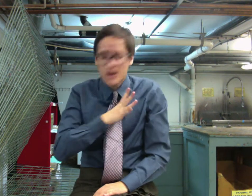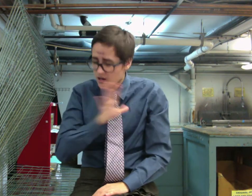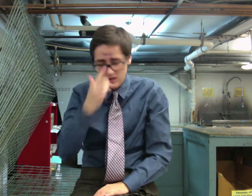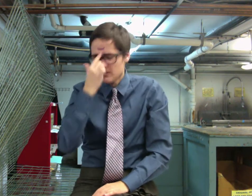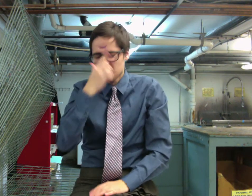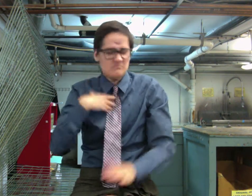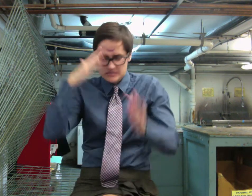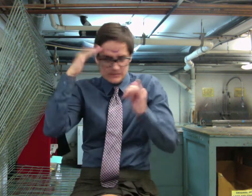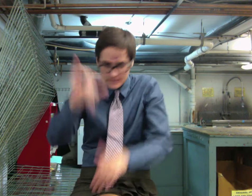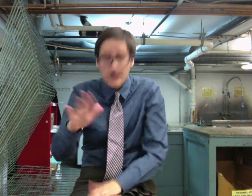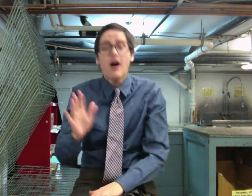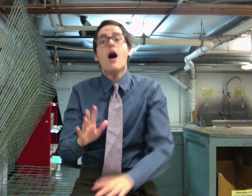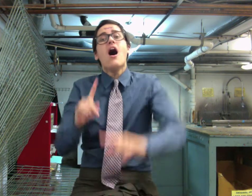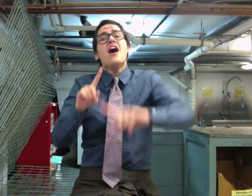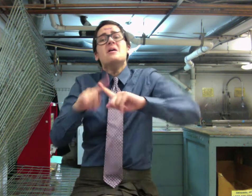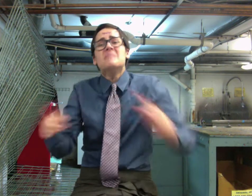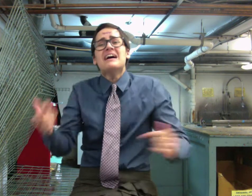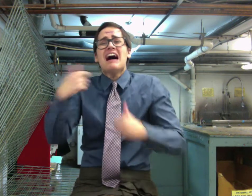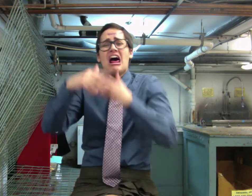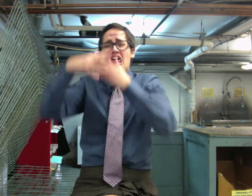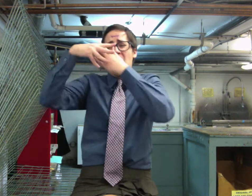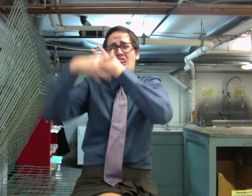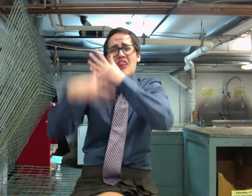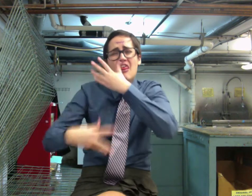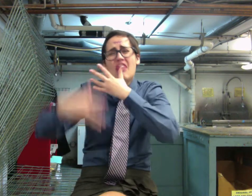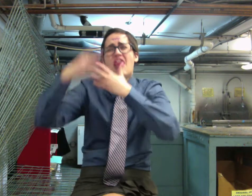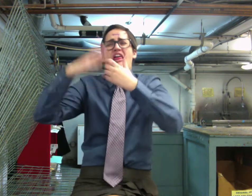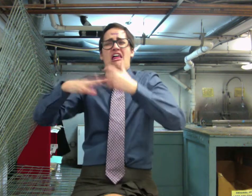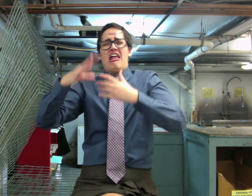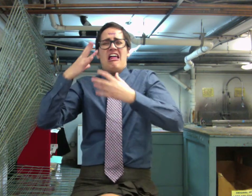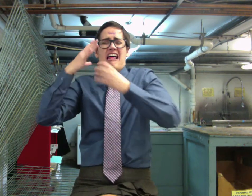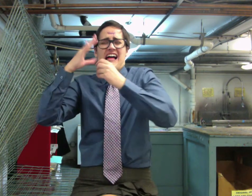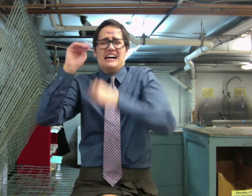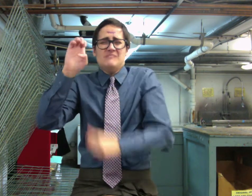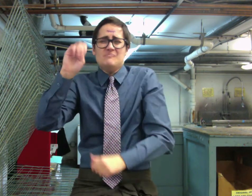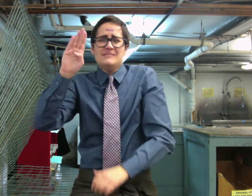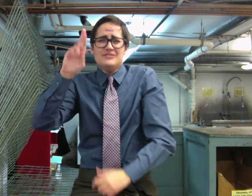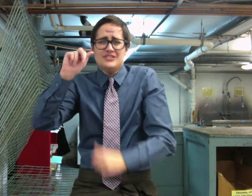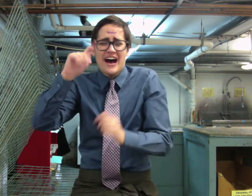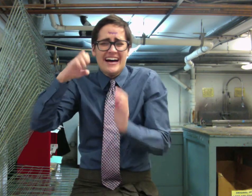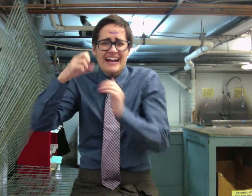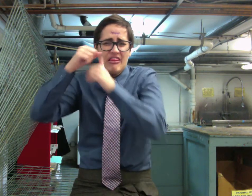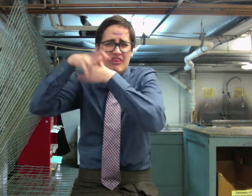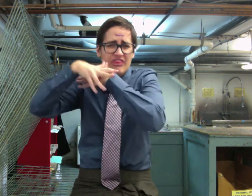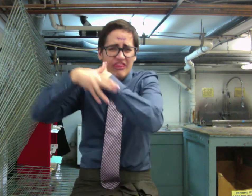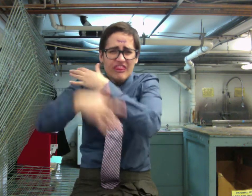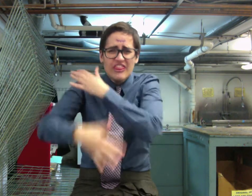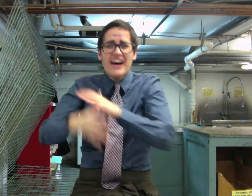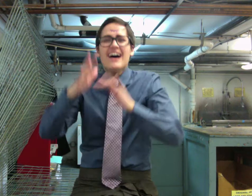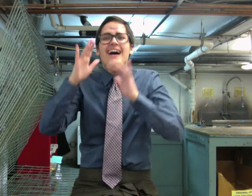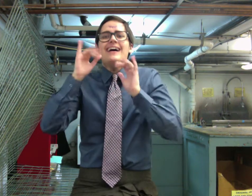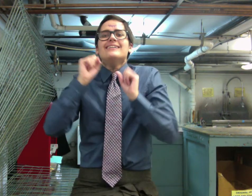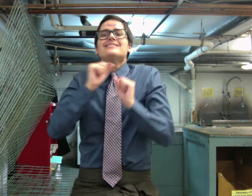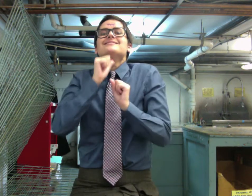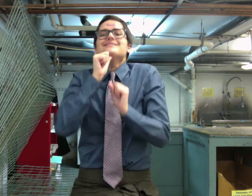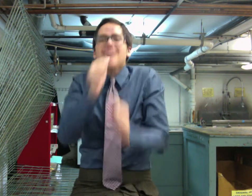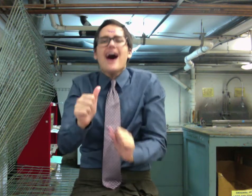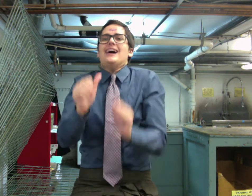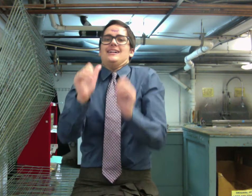is expected. But any oozings or visible membranes are rude and